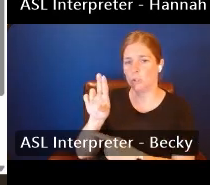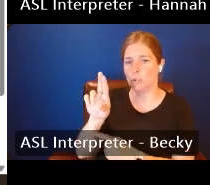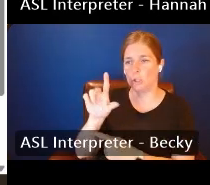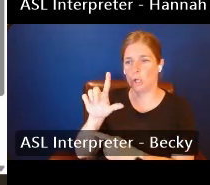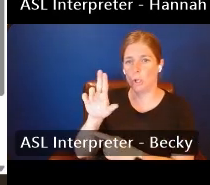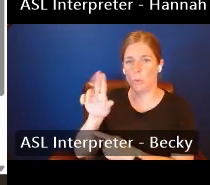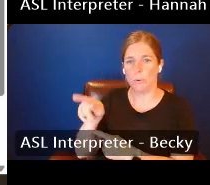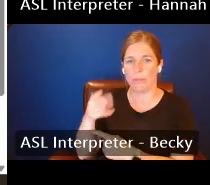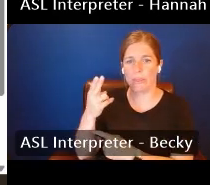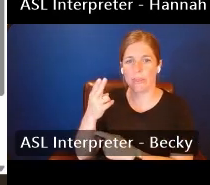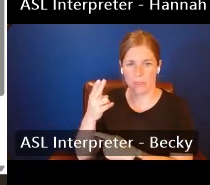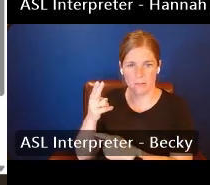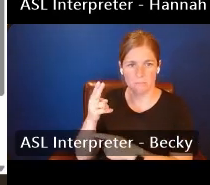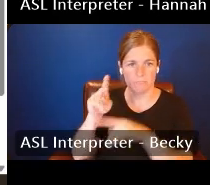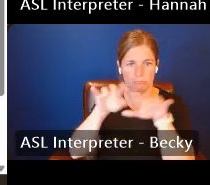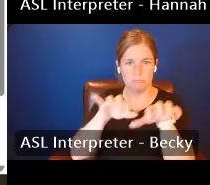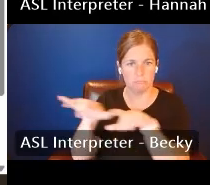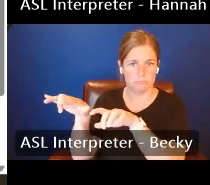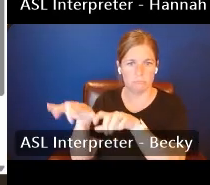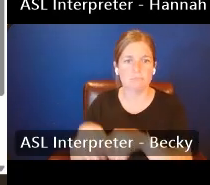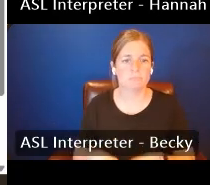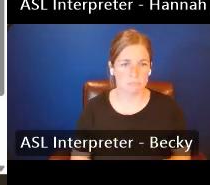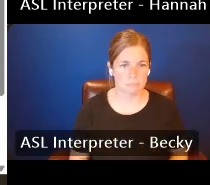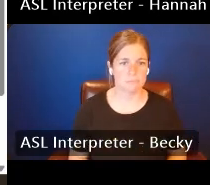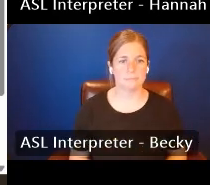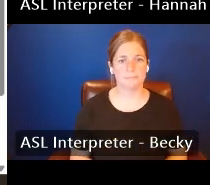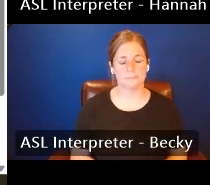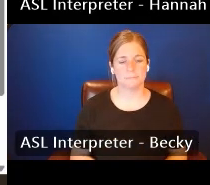OK. Excellent.